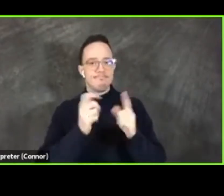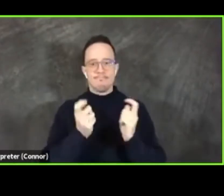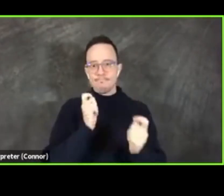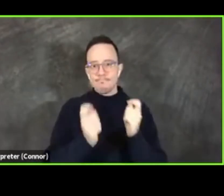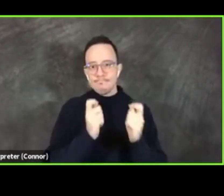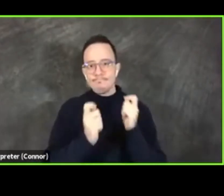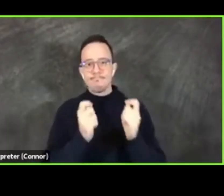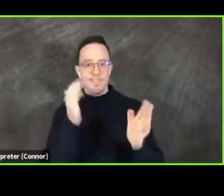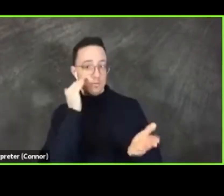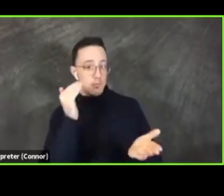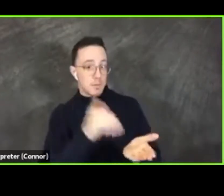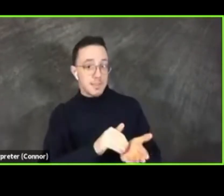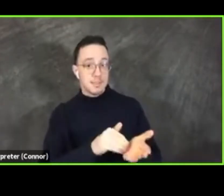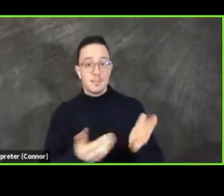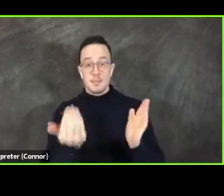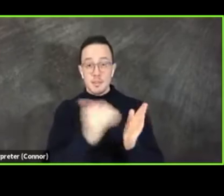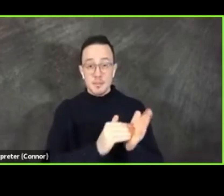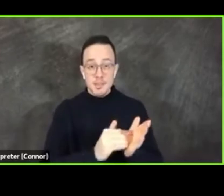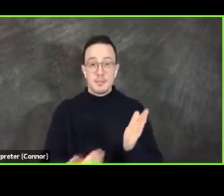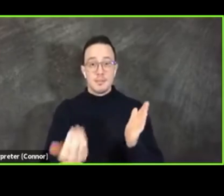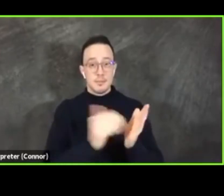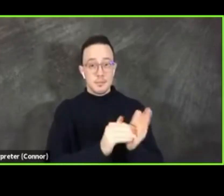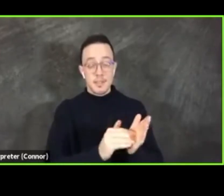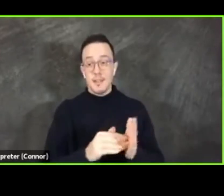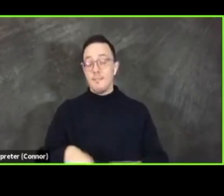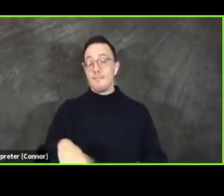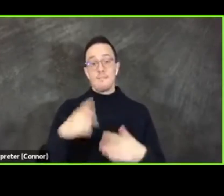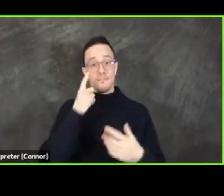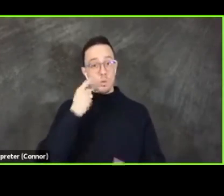FOR DANCE/NYC THIS CURRENTLY MEANS HOSTING